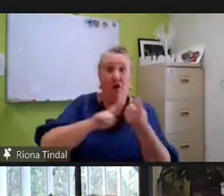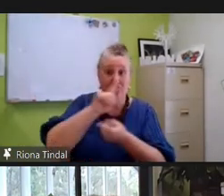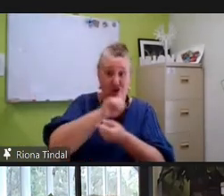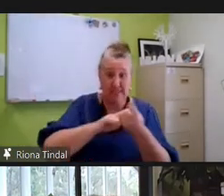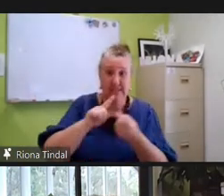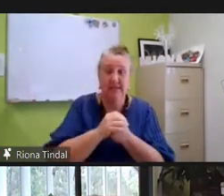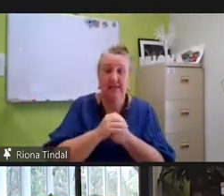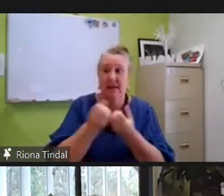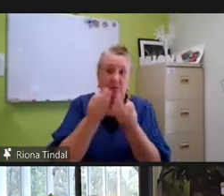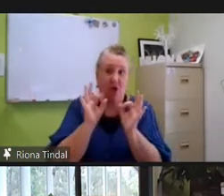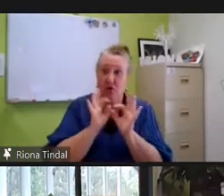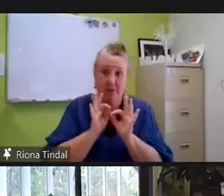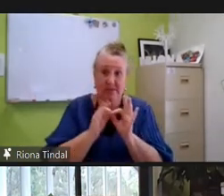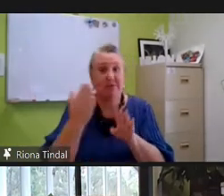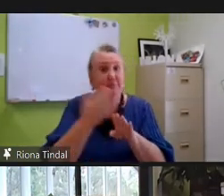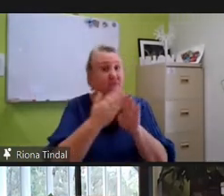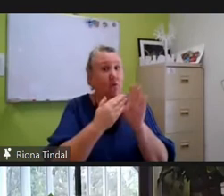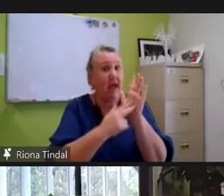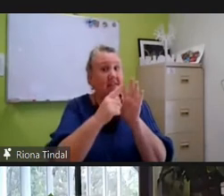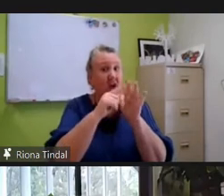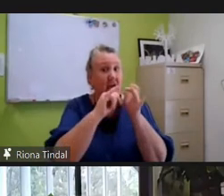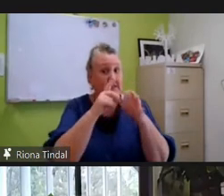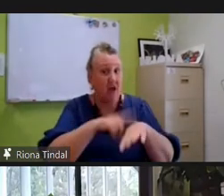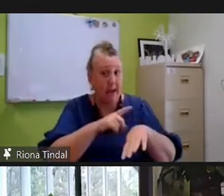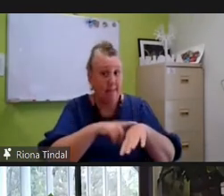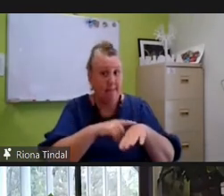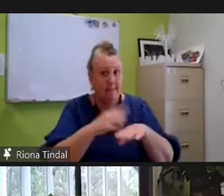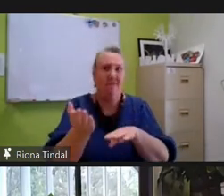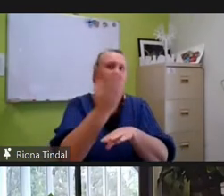When I would go to conferences, usually there were no interpreters. This is before the National